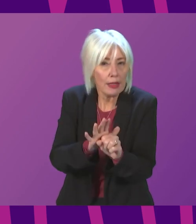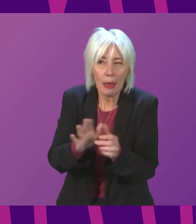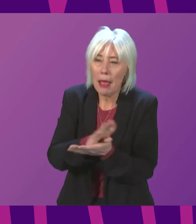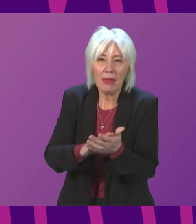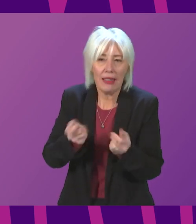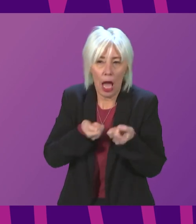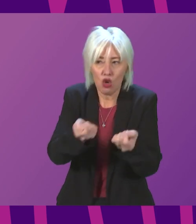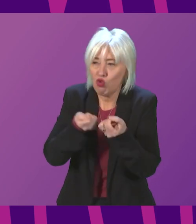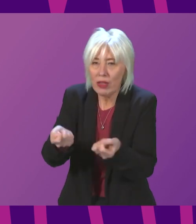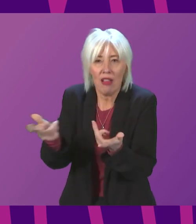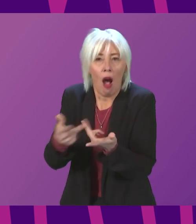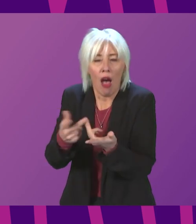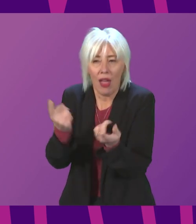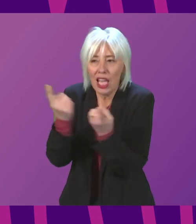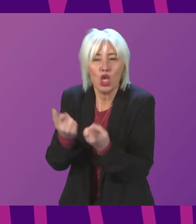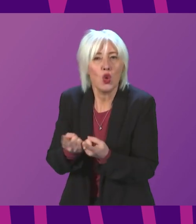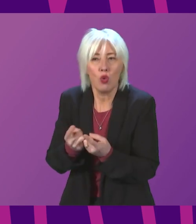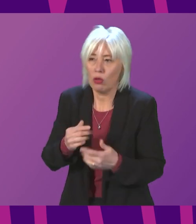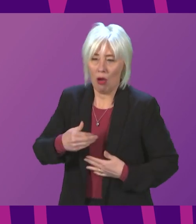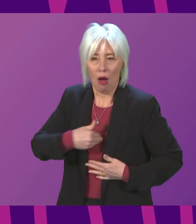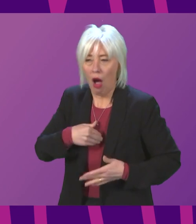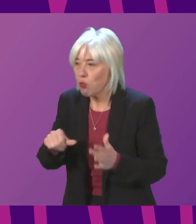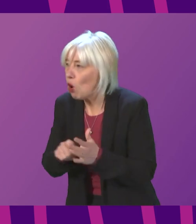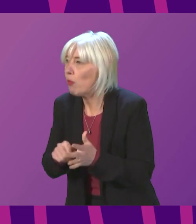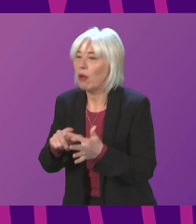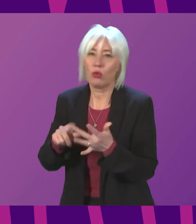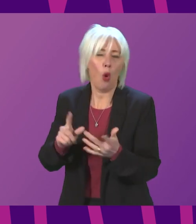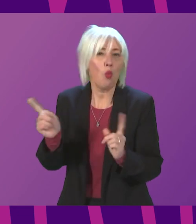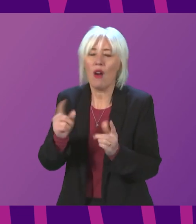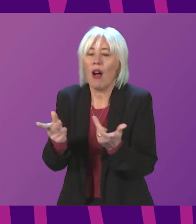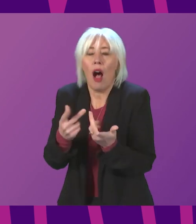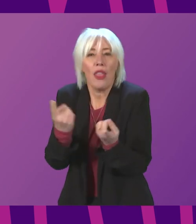other conditions including heart disease in the way that they want to, that has an impact